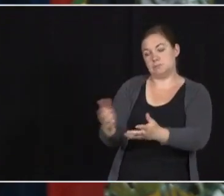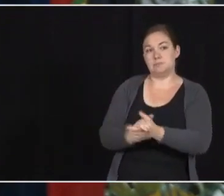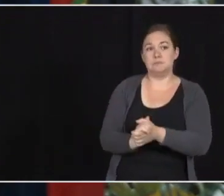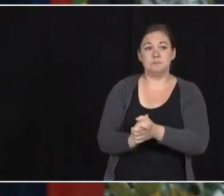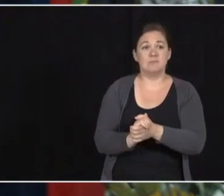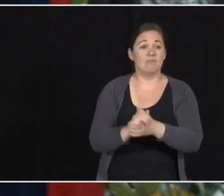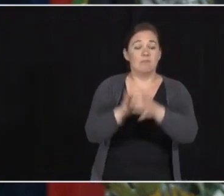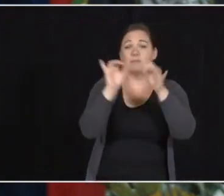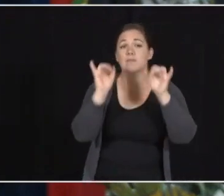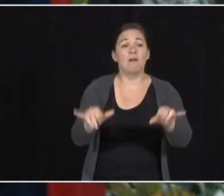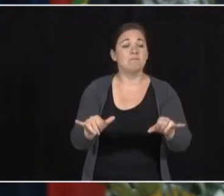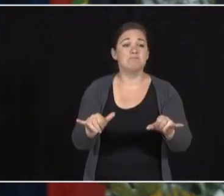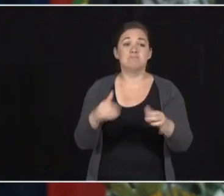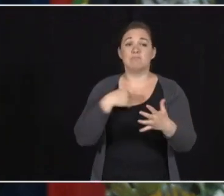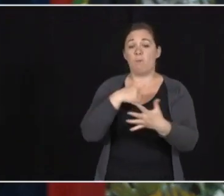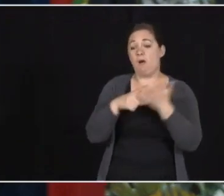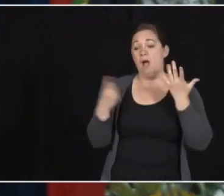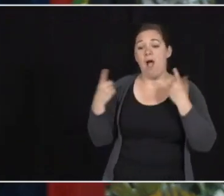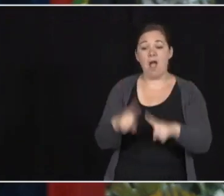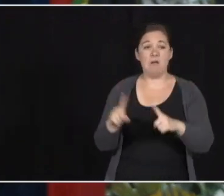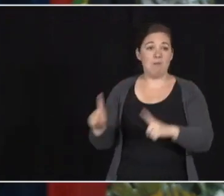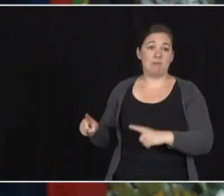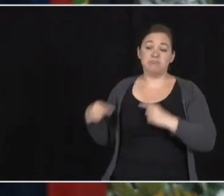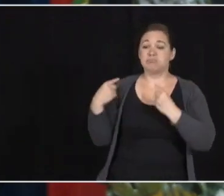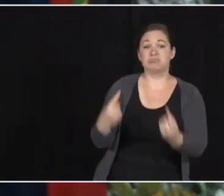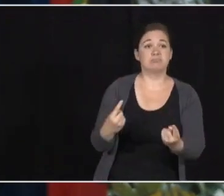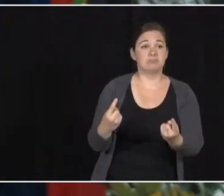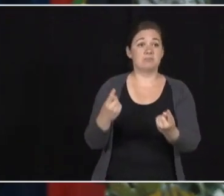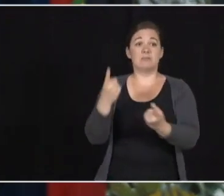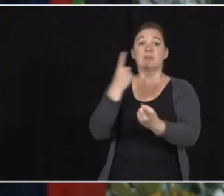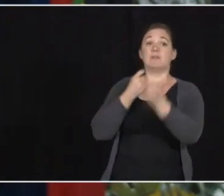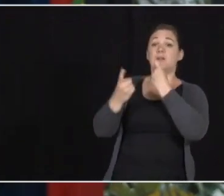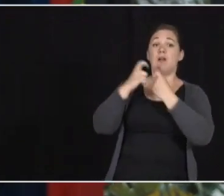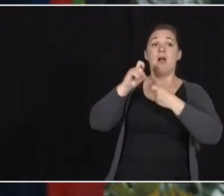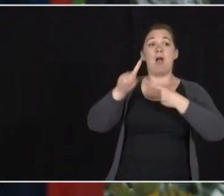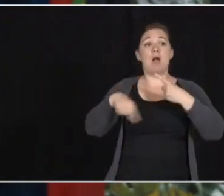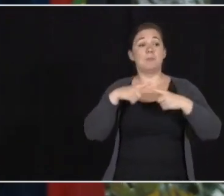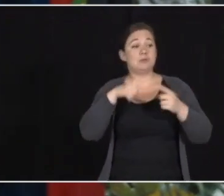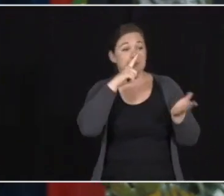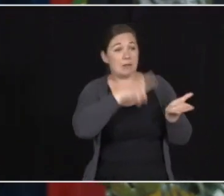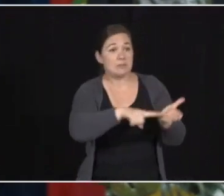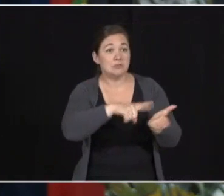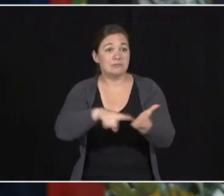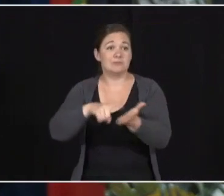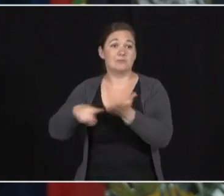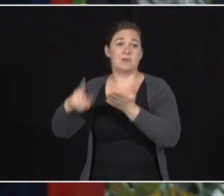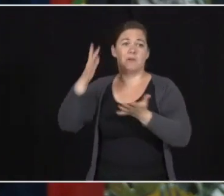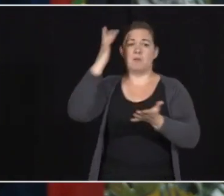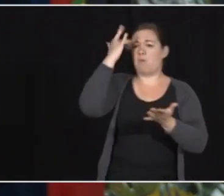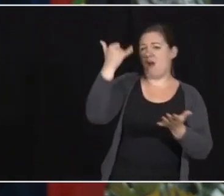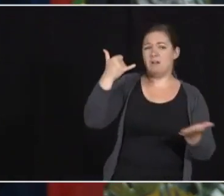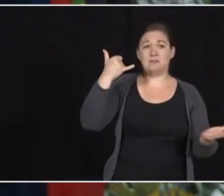behind when I get these questions about they were telephone calling. Next question.